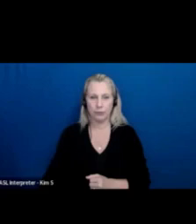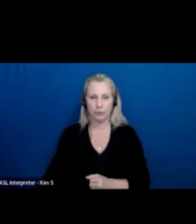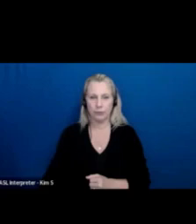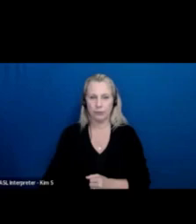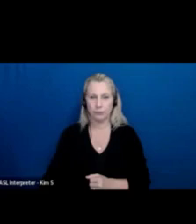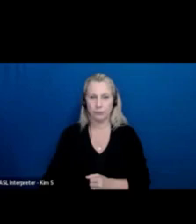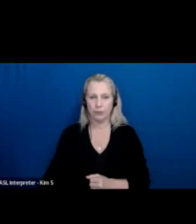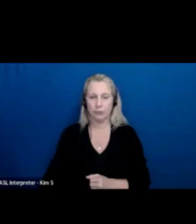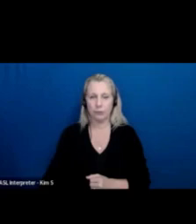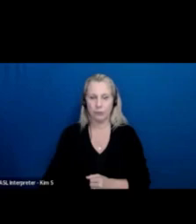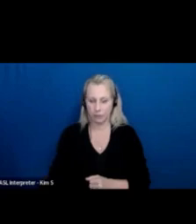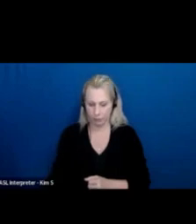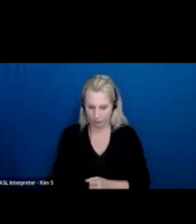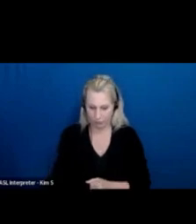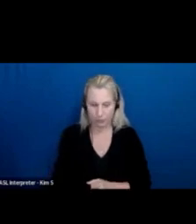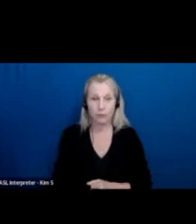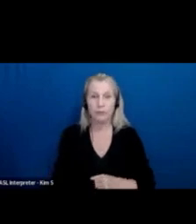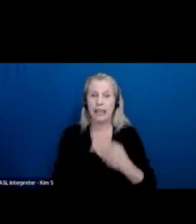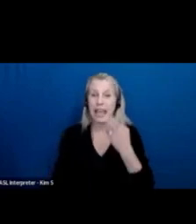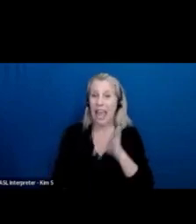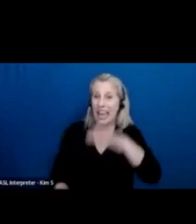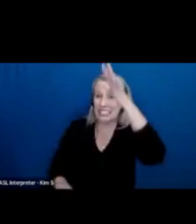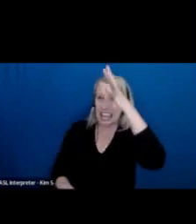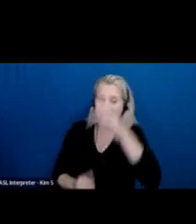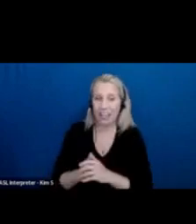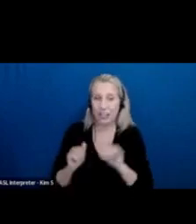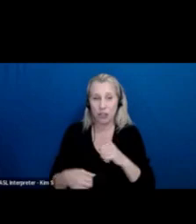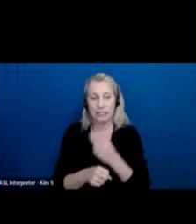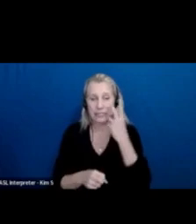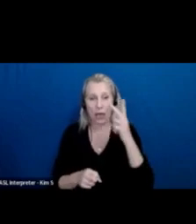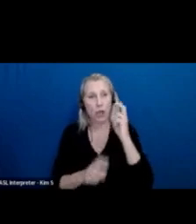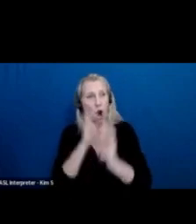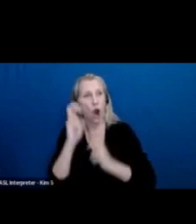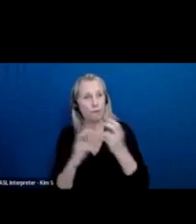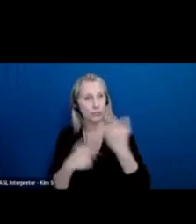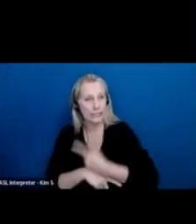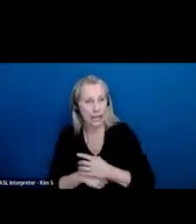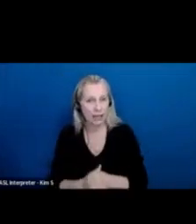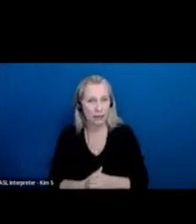YouTube: Hey dad, I wonder if we'll see anyone we know at the carnival today. Daddy that says